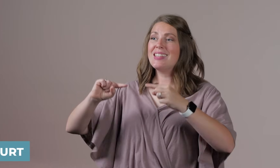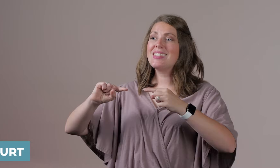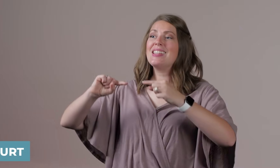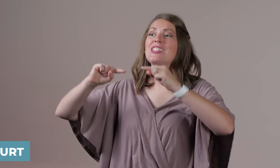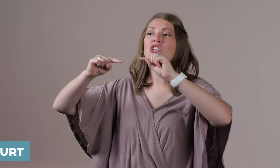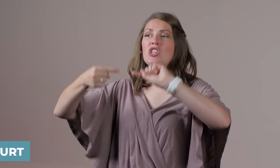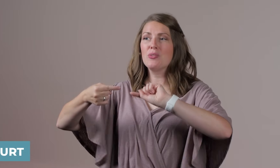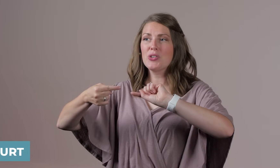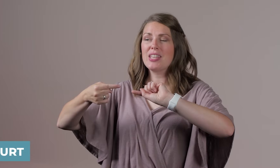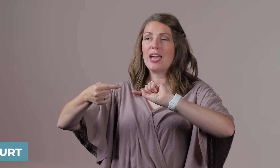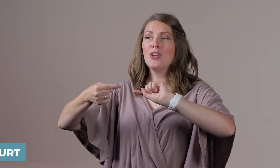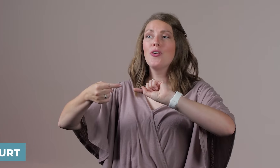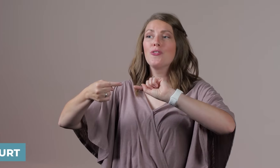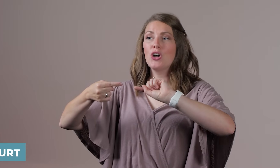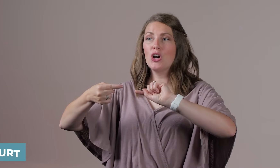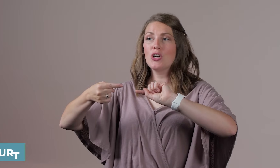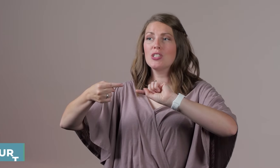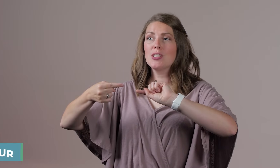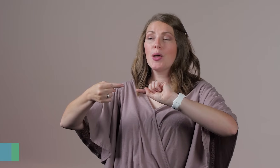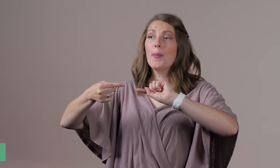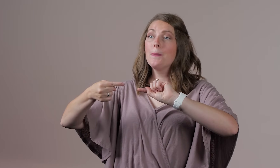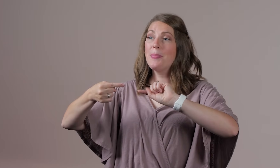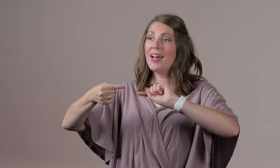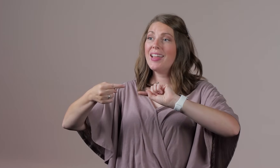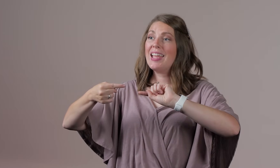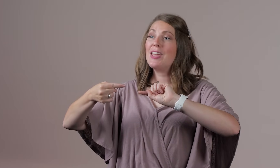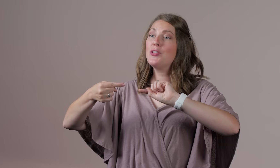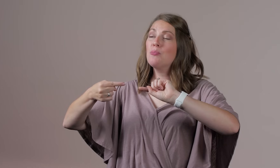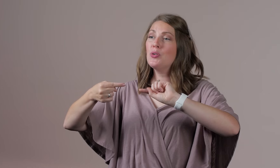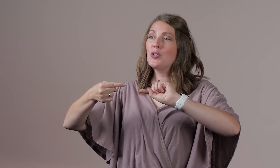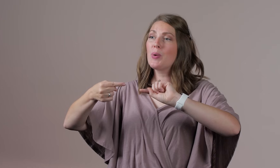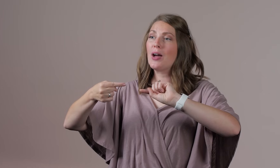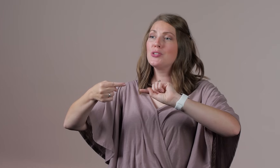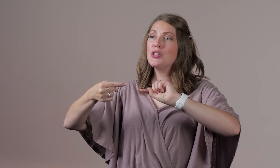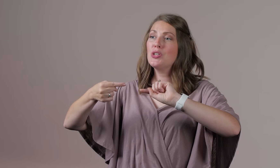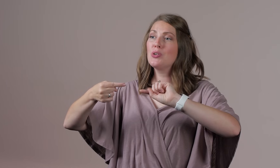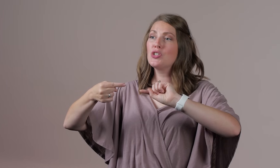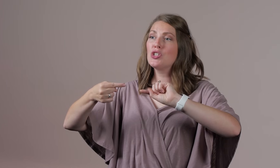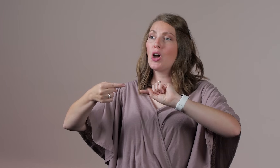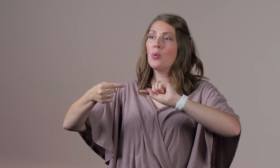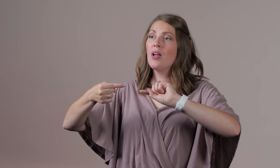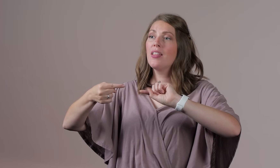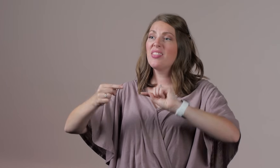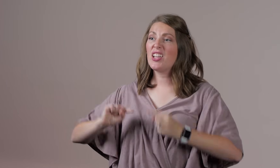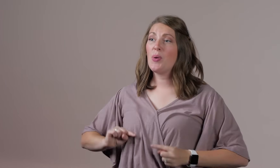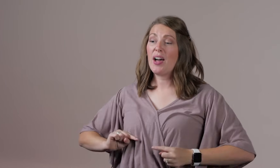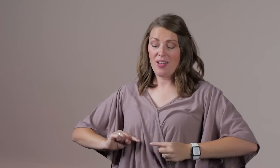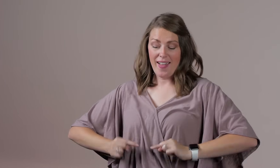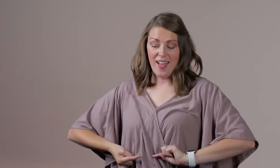This is the general sign for hurt but if you move it around you can show that you have